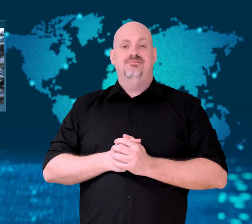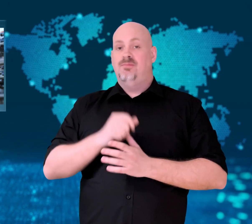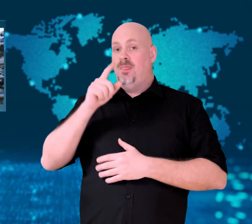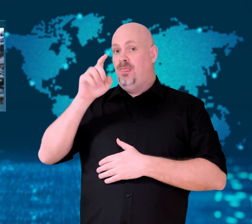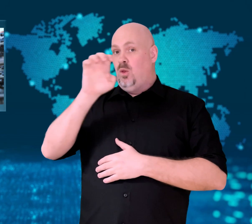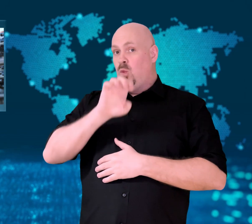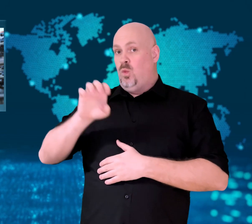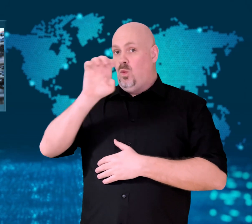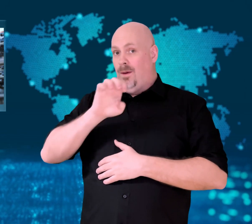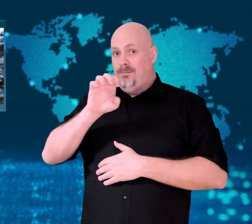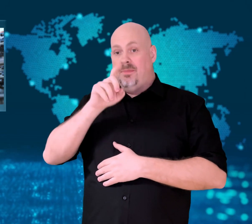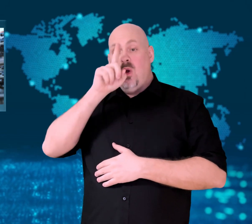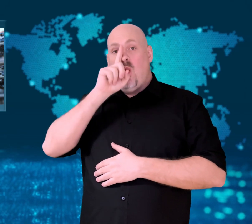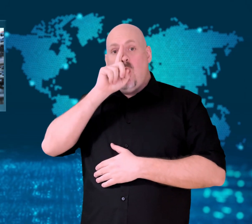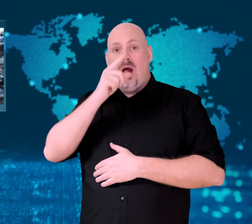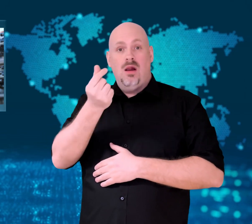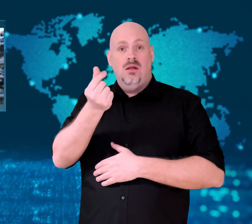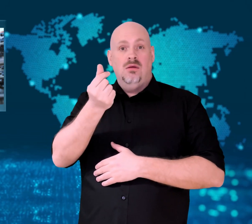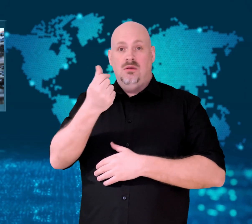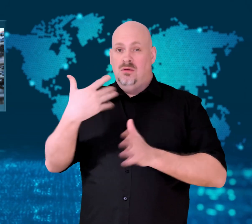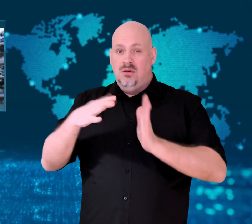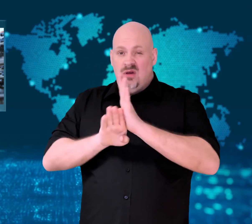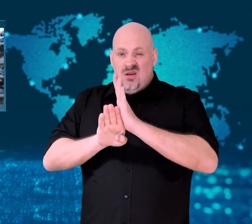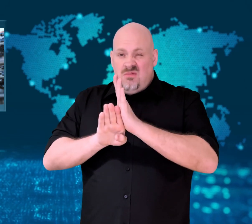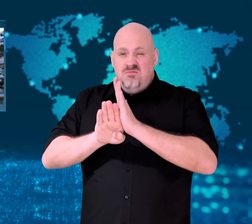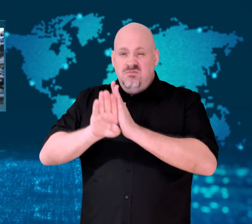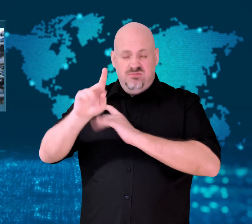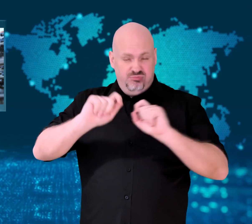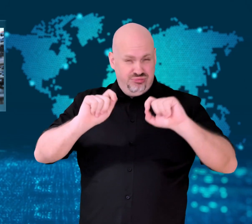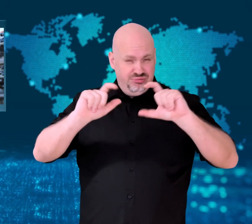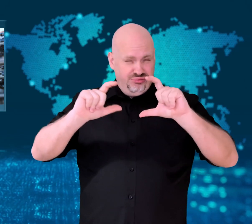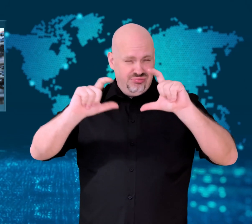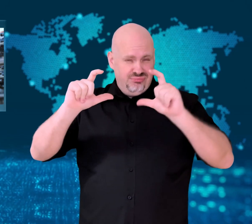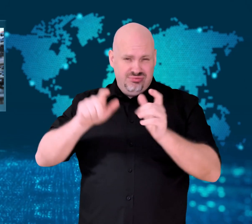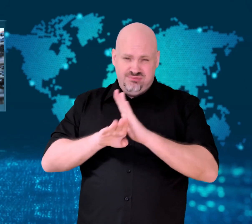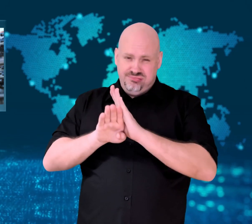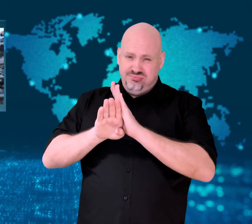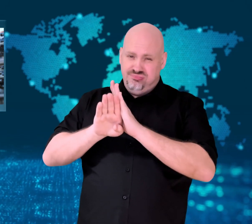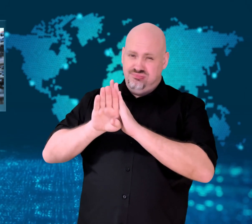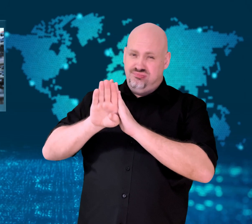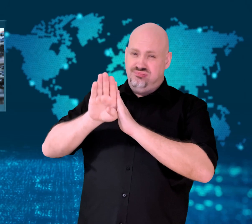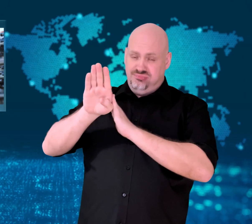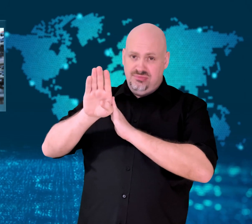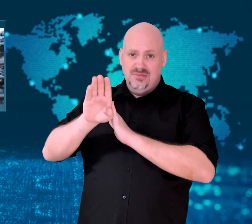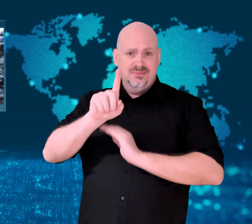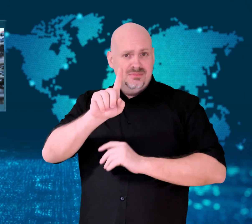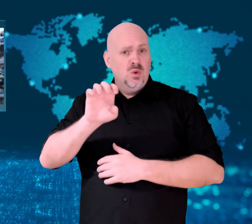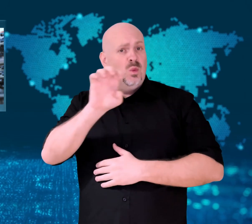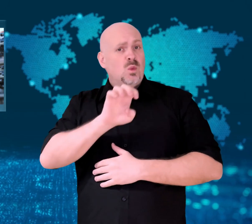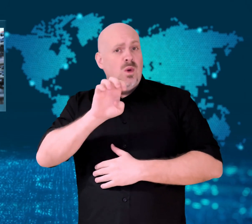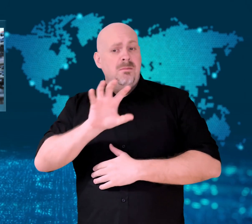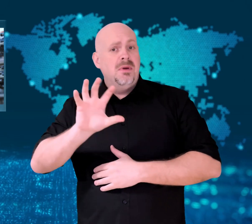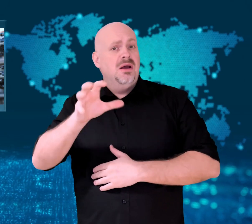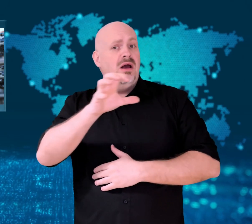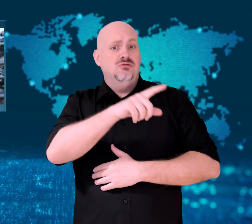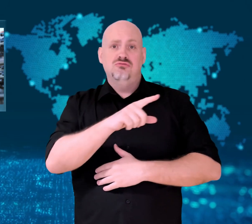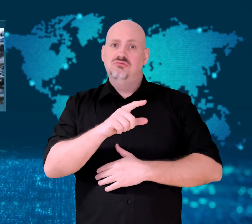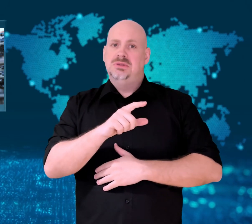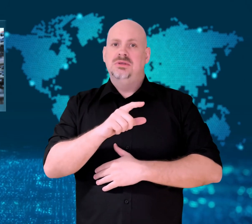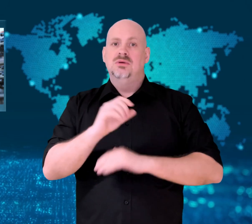Prices in Europe have also skyrocketed even though European